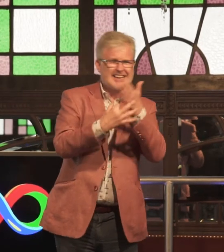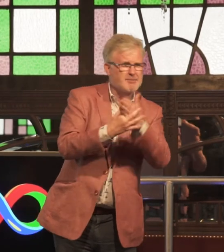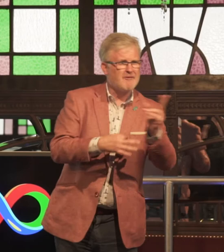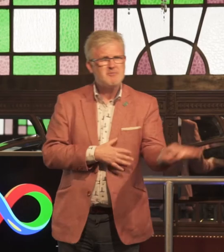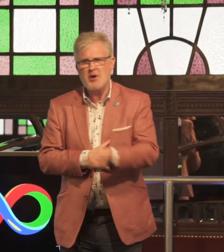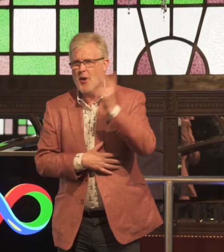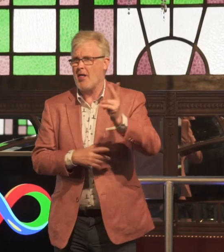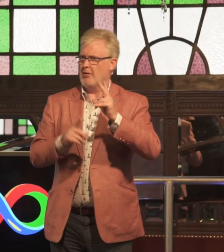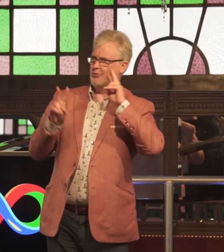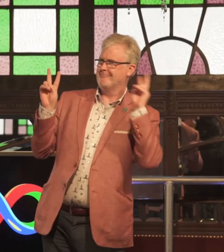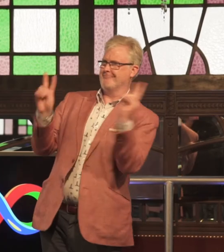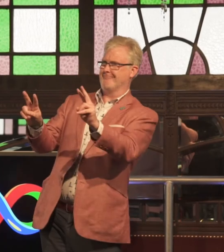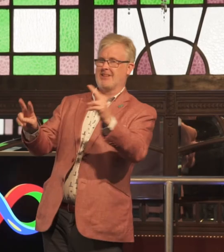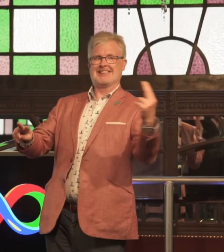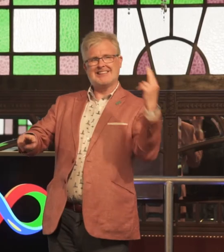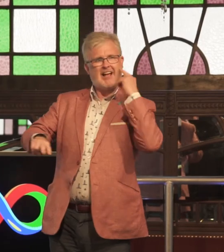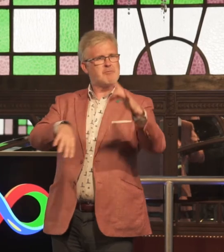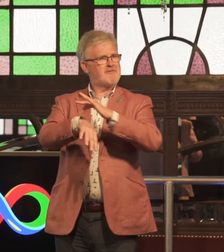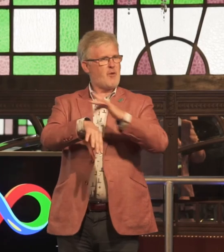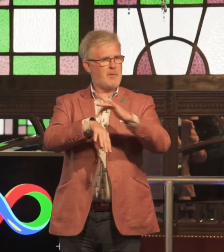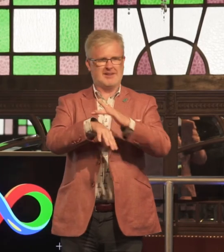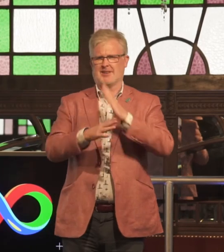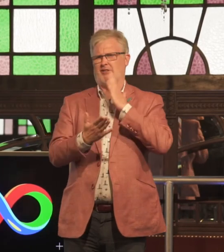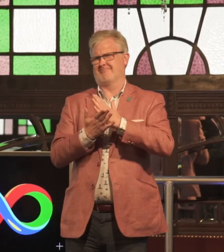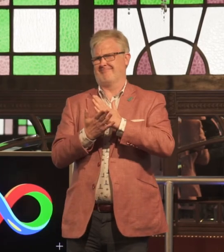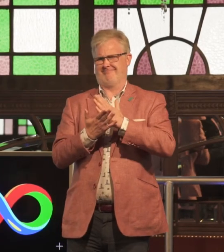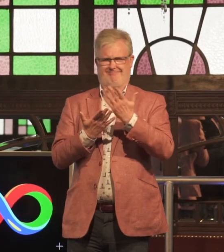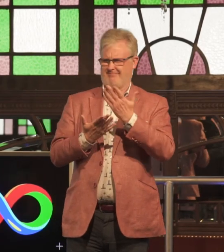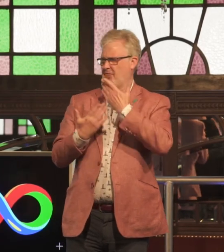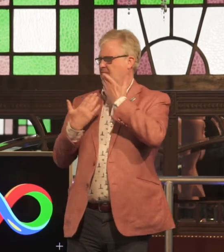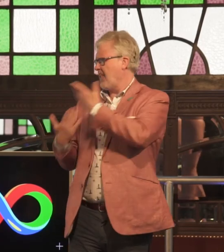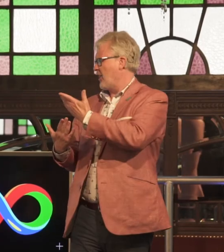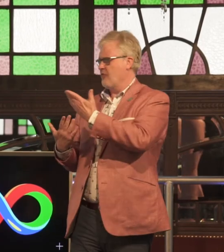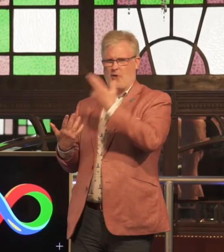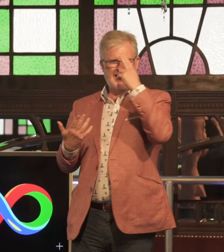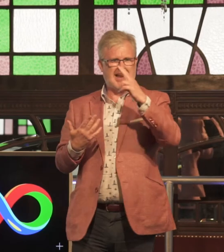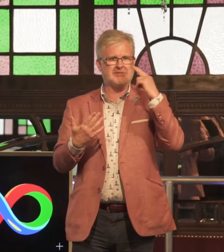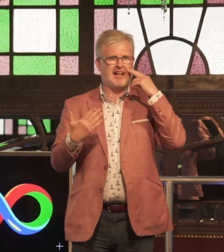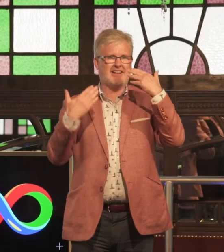and interacting and seeing shows that are accessible for everyone, and to see deaf performers and really showcase deaf talent.